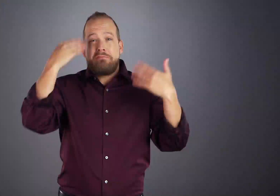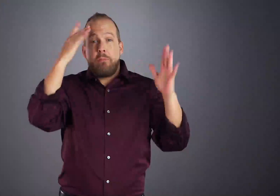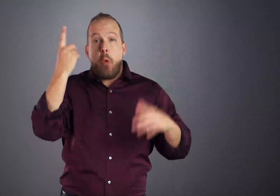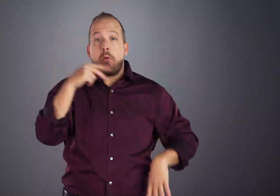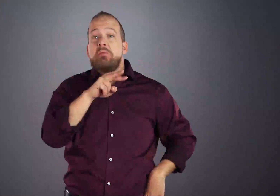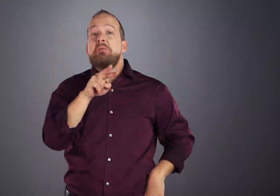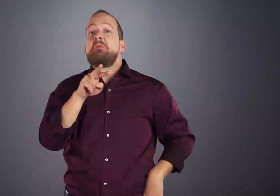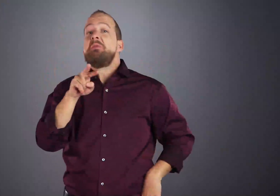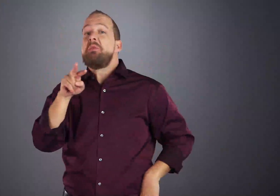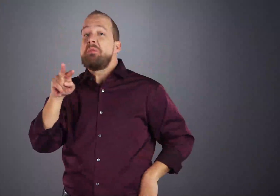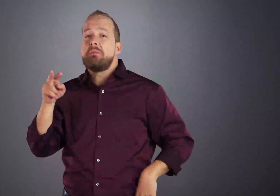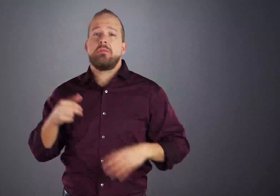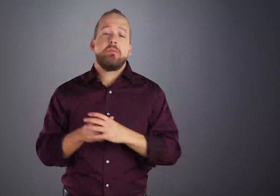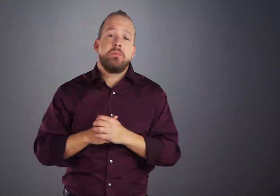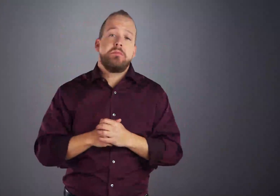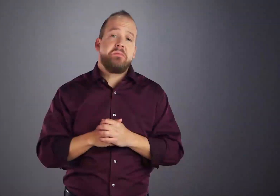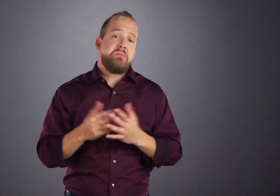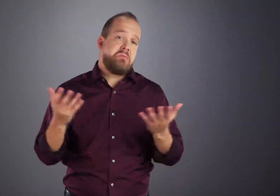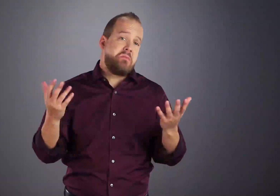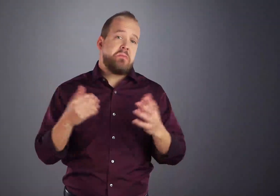Despite contrary indications,